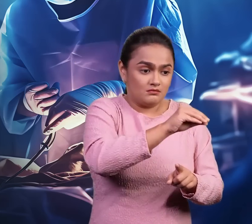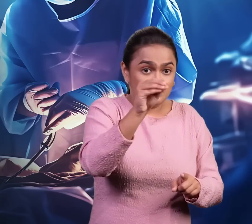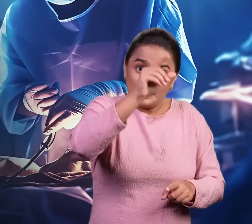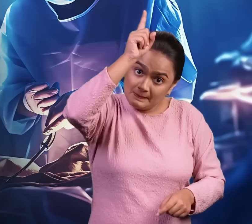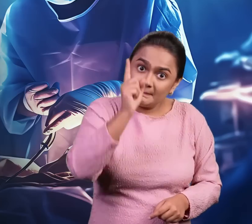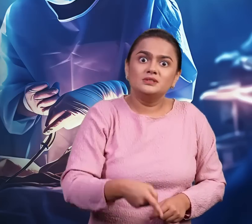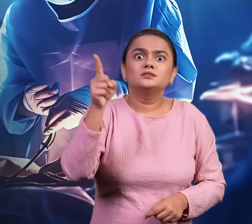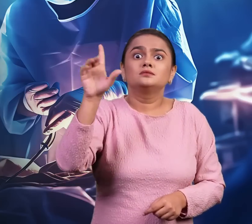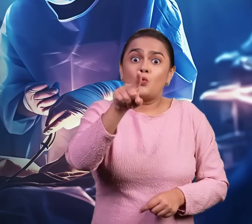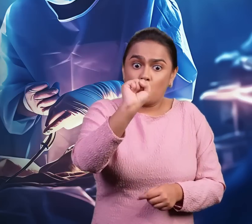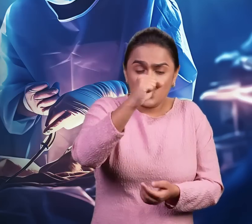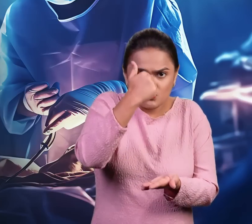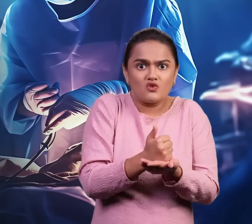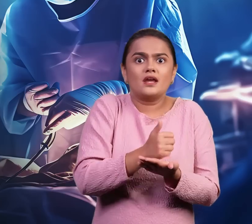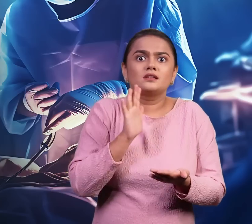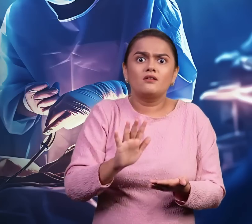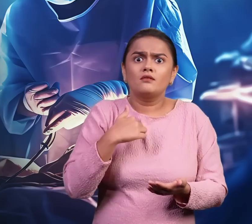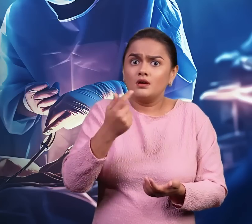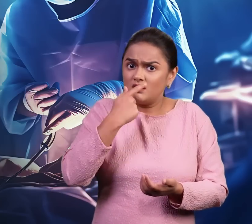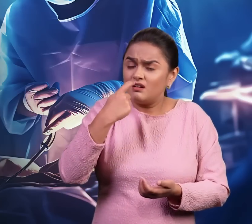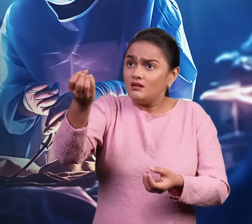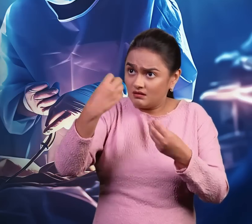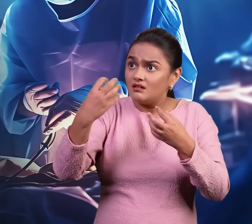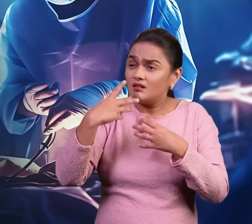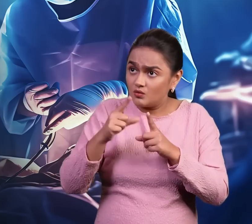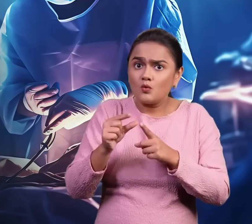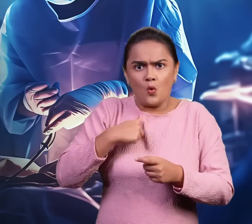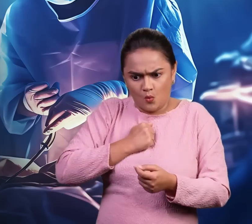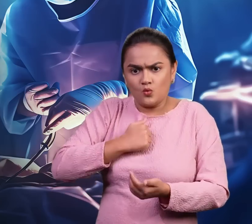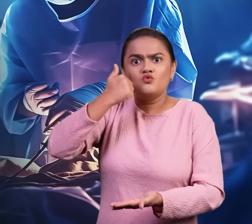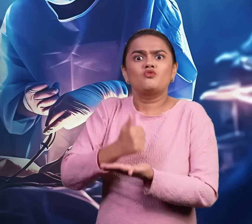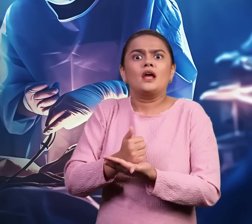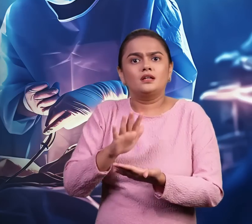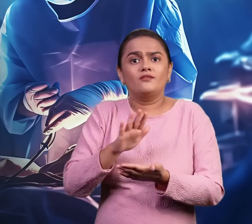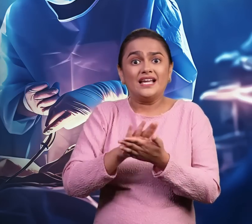Taking treatment is your right. Effective HIV treatments are available